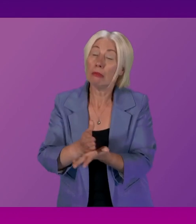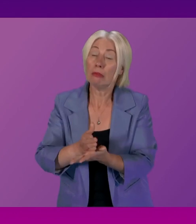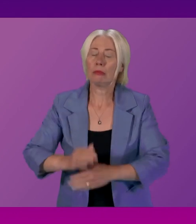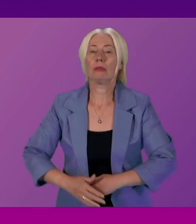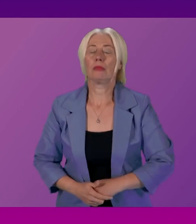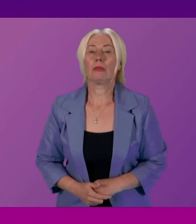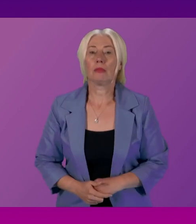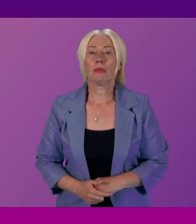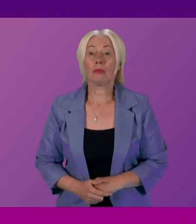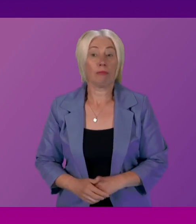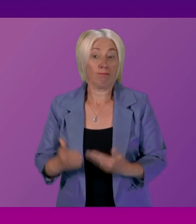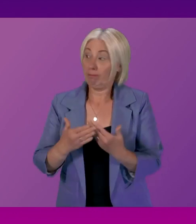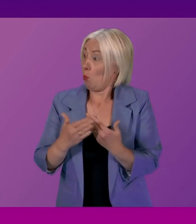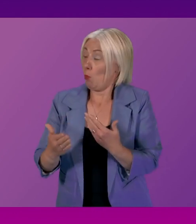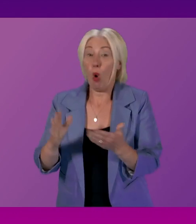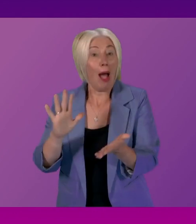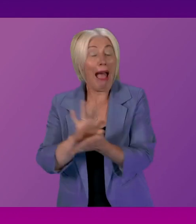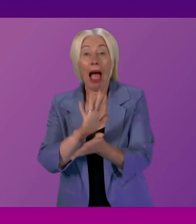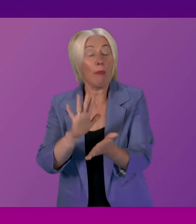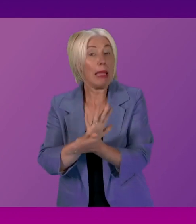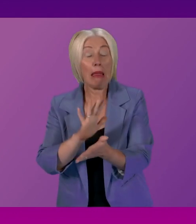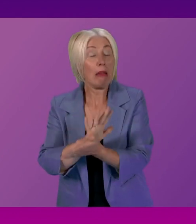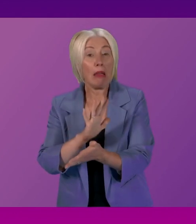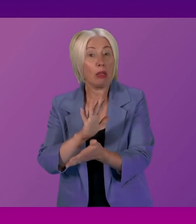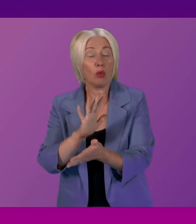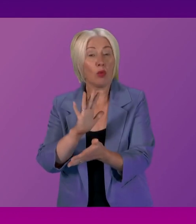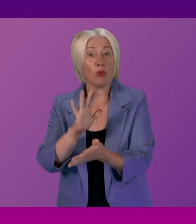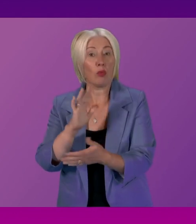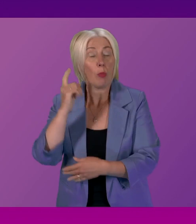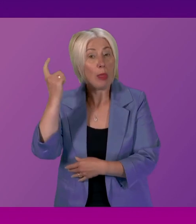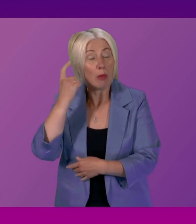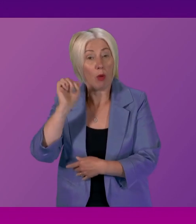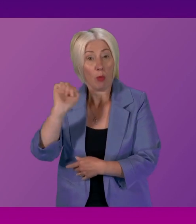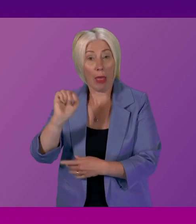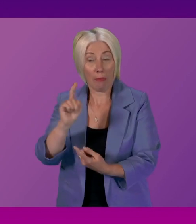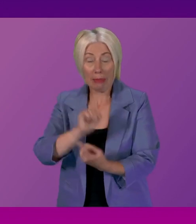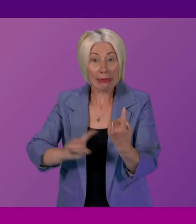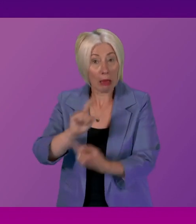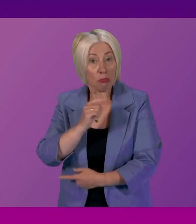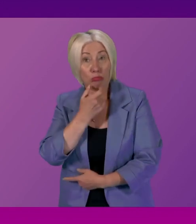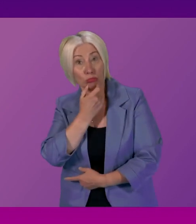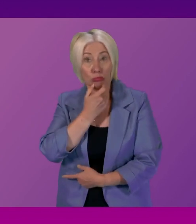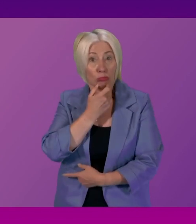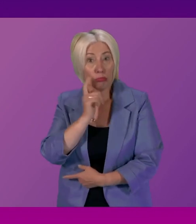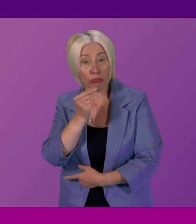I am more than happy to consider that meeting and to ensure that the cabinet secretary considers